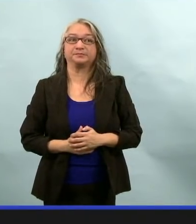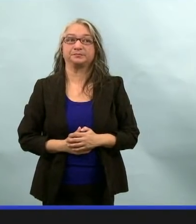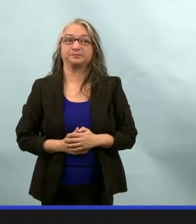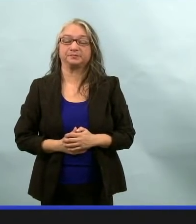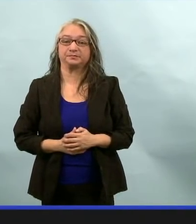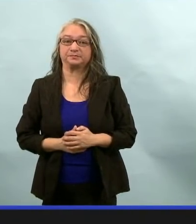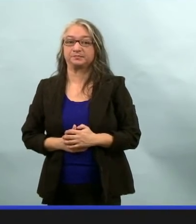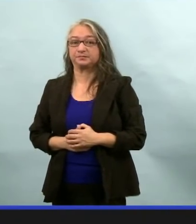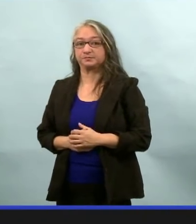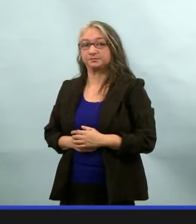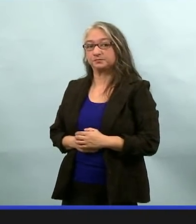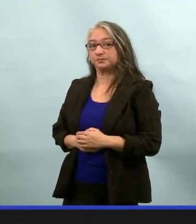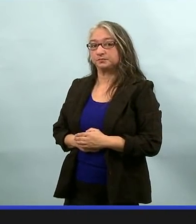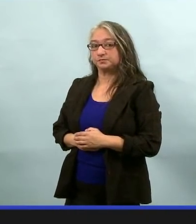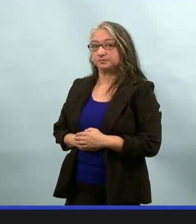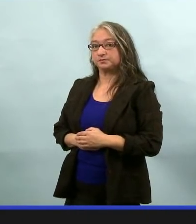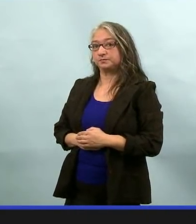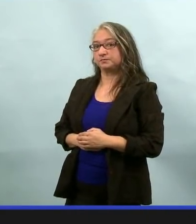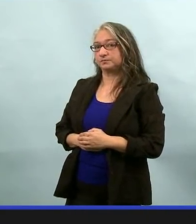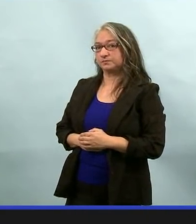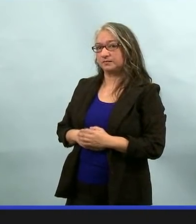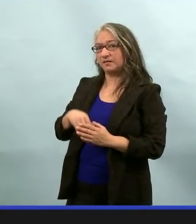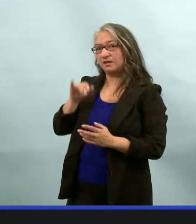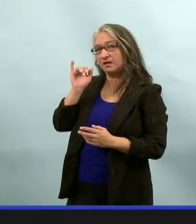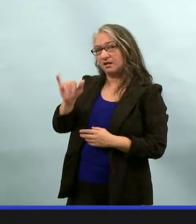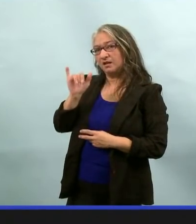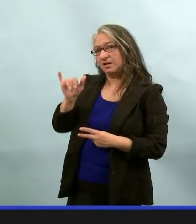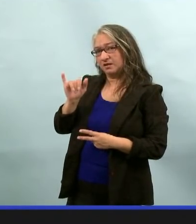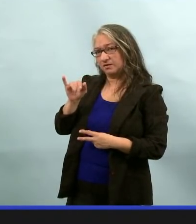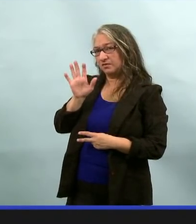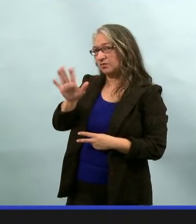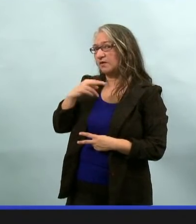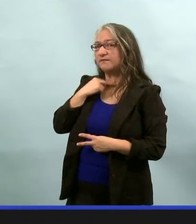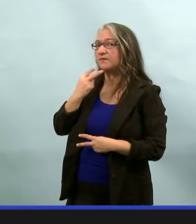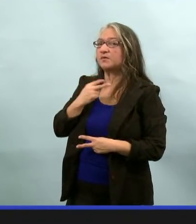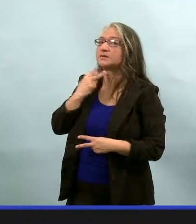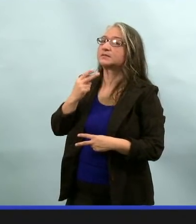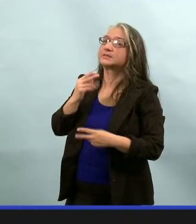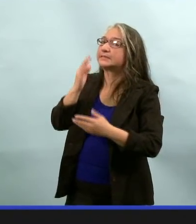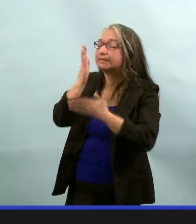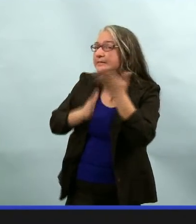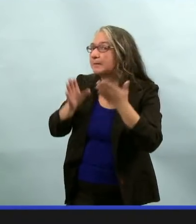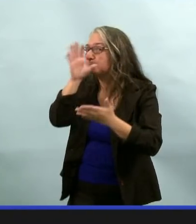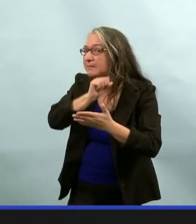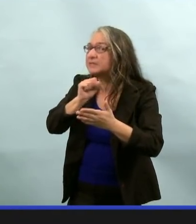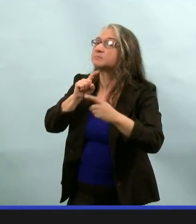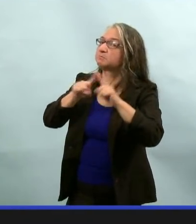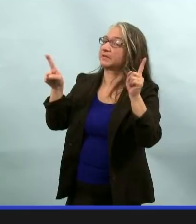okay you faded out a little bit i got you there um also just i'm just kind of related i